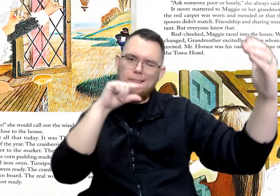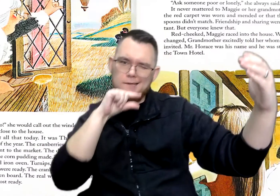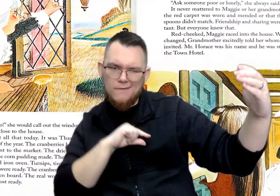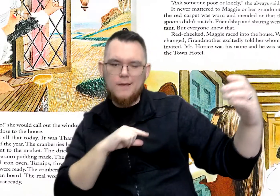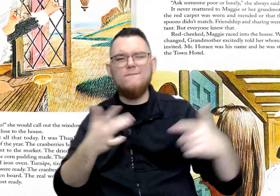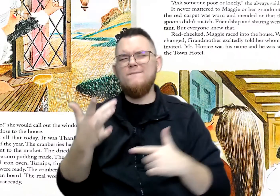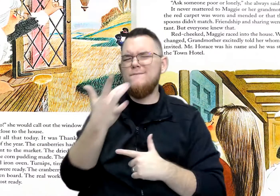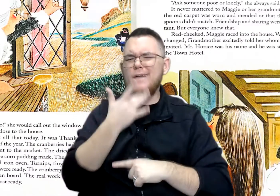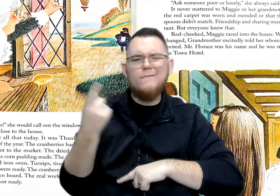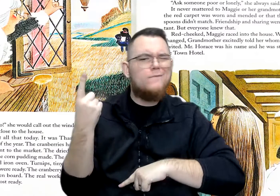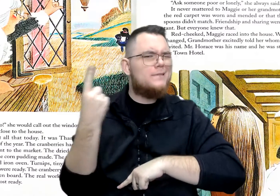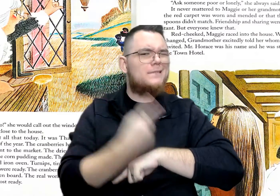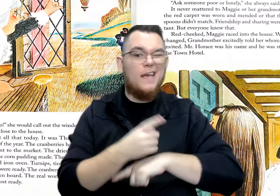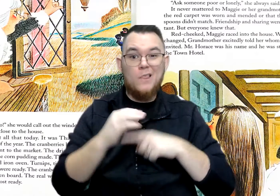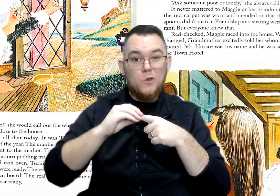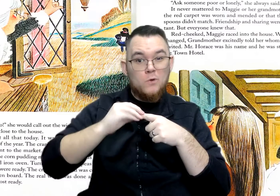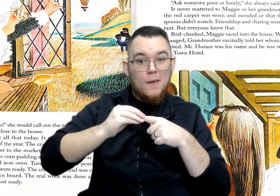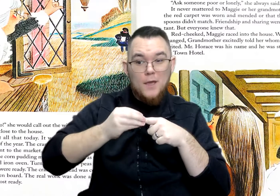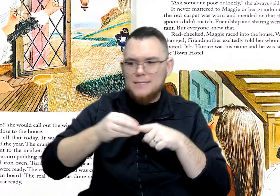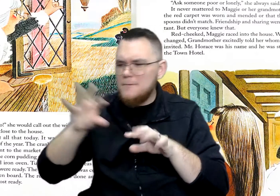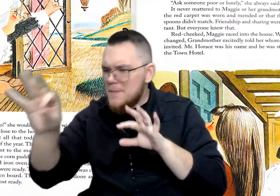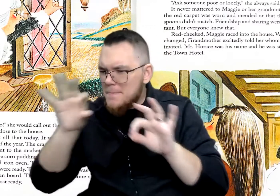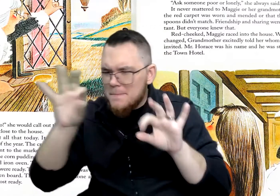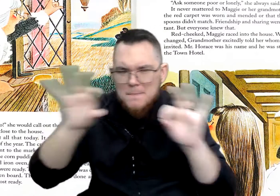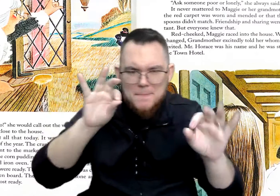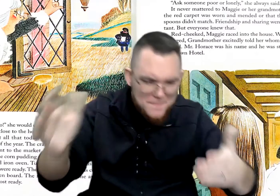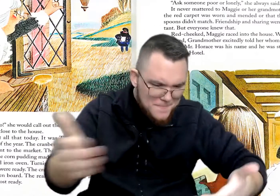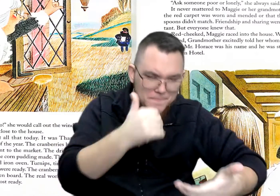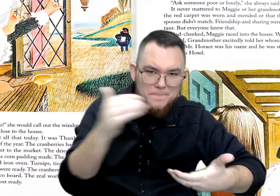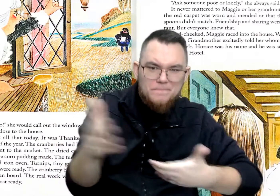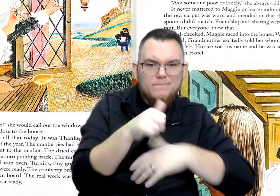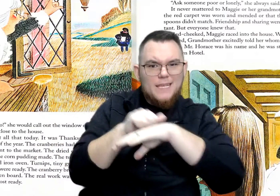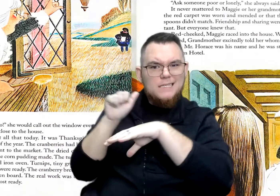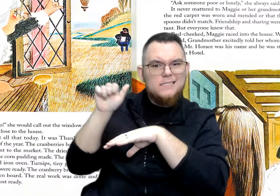The cranberries had been picked, boxed and sent to the market.